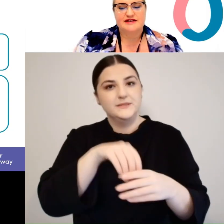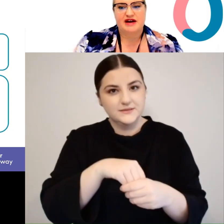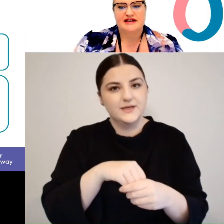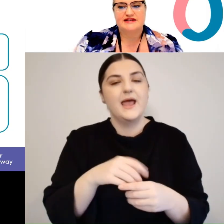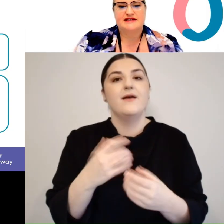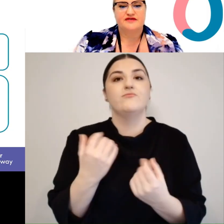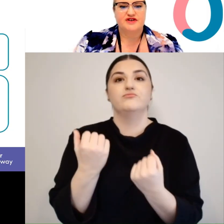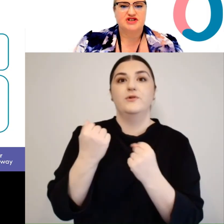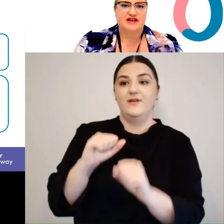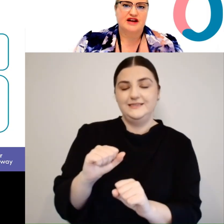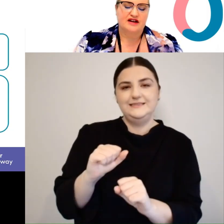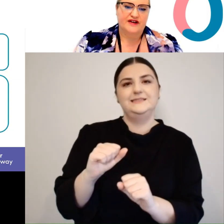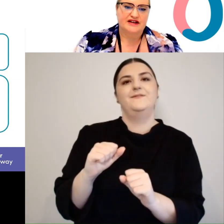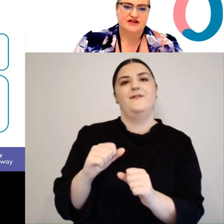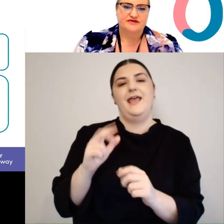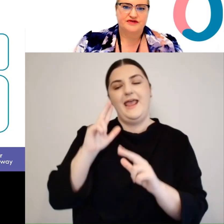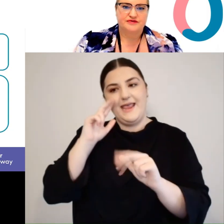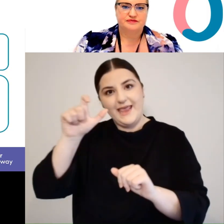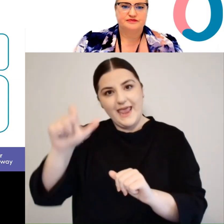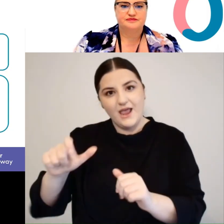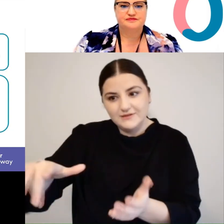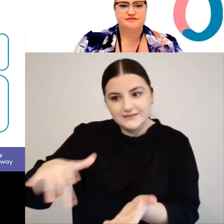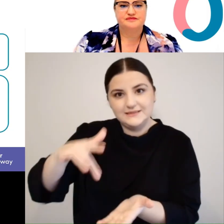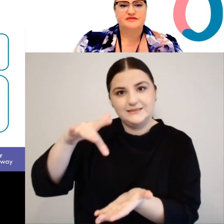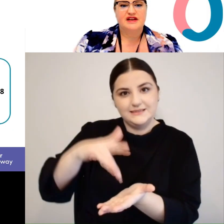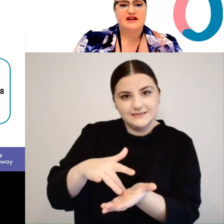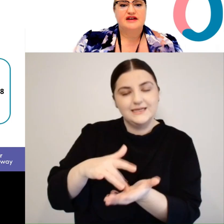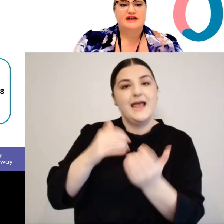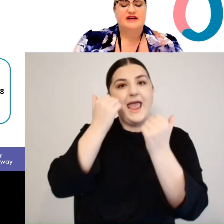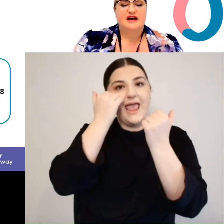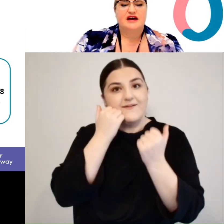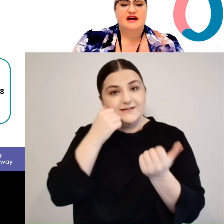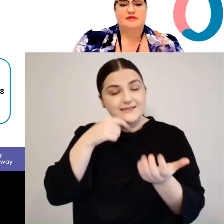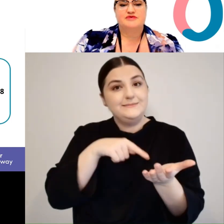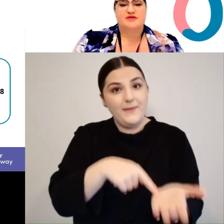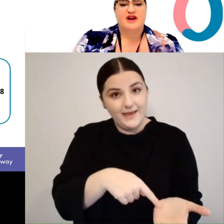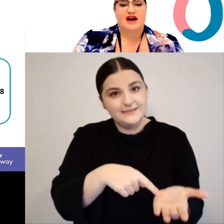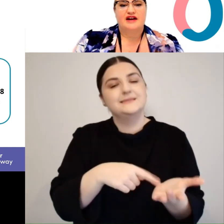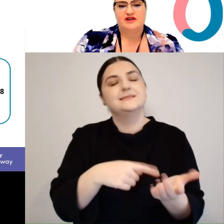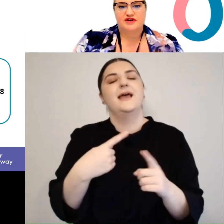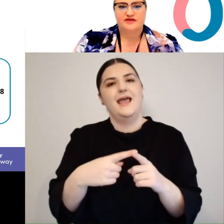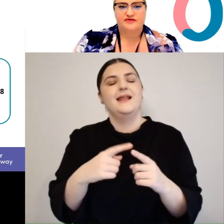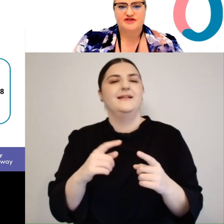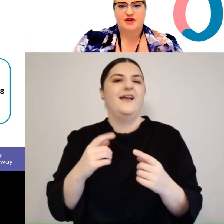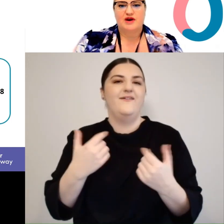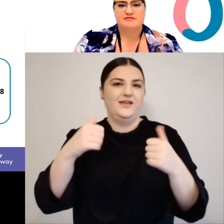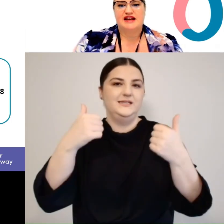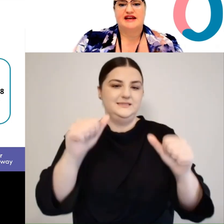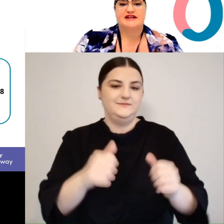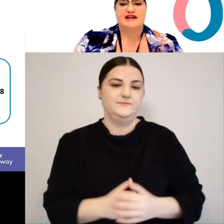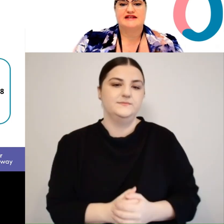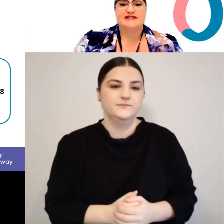evidence-based, efficient and effective.